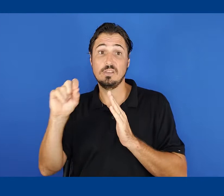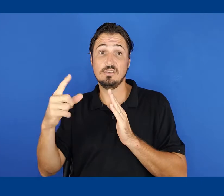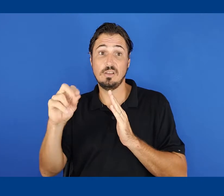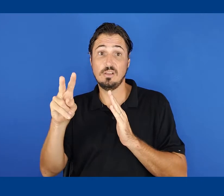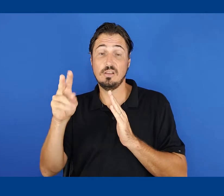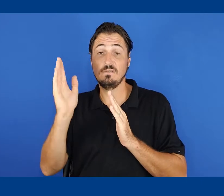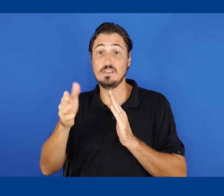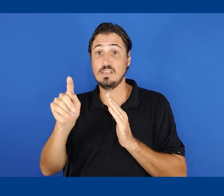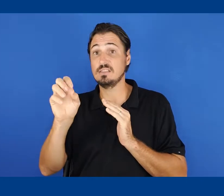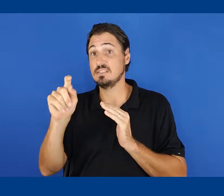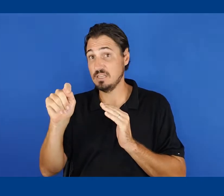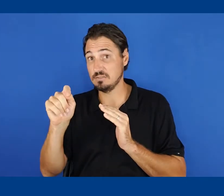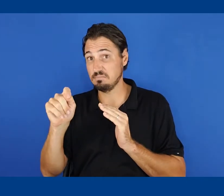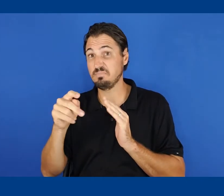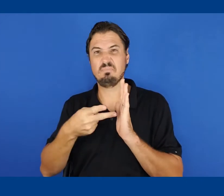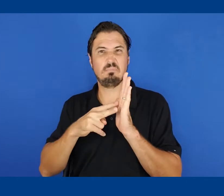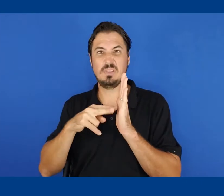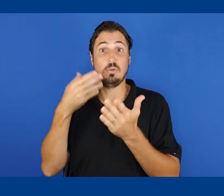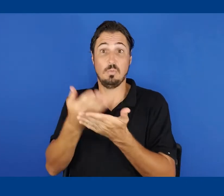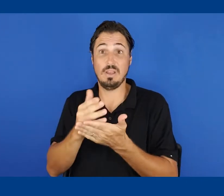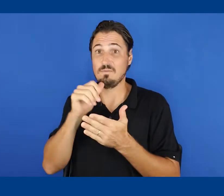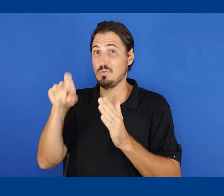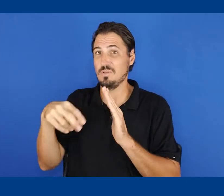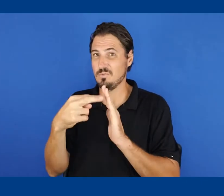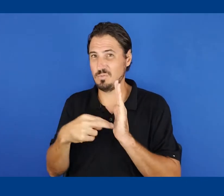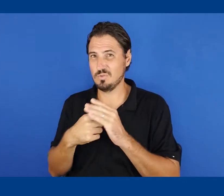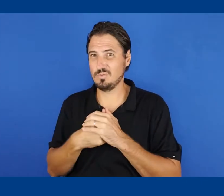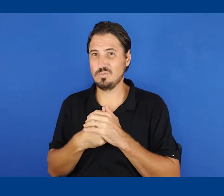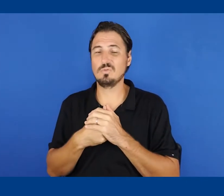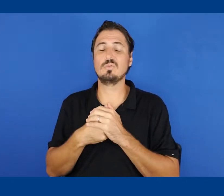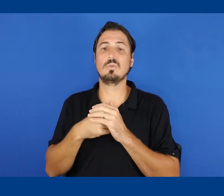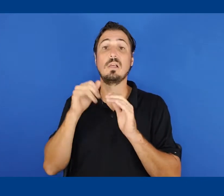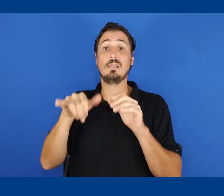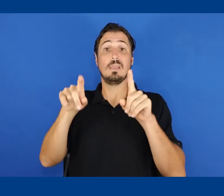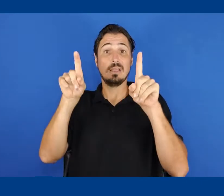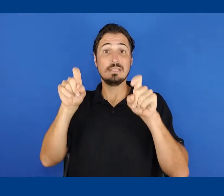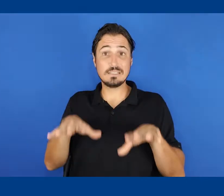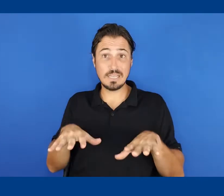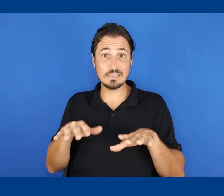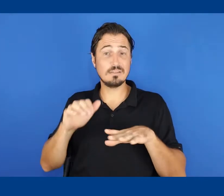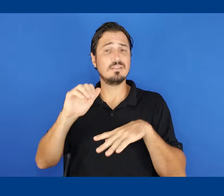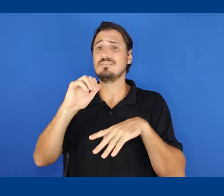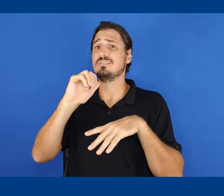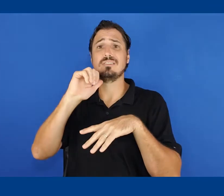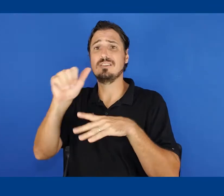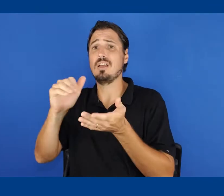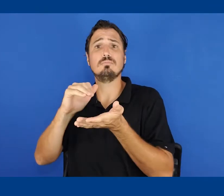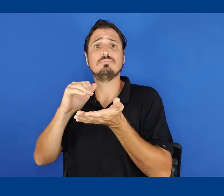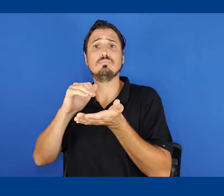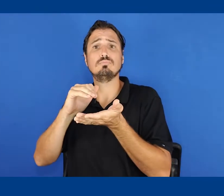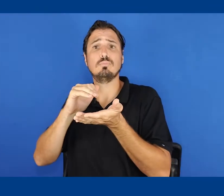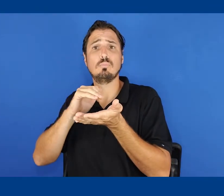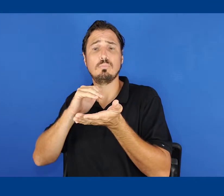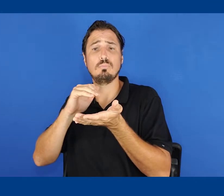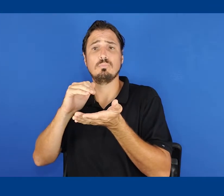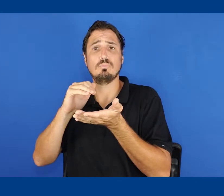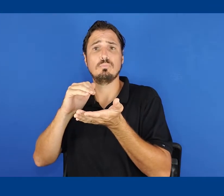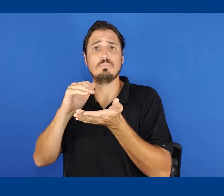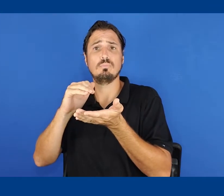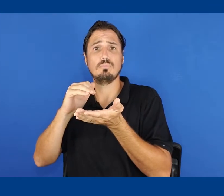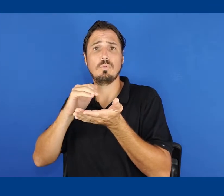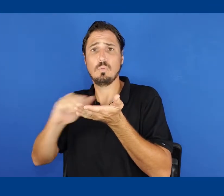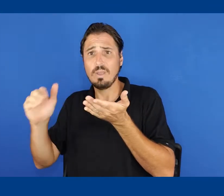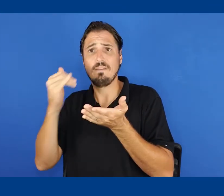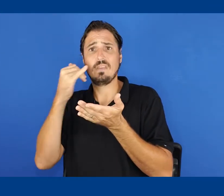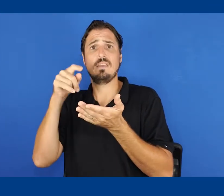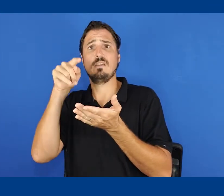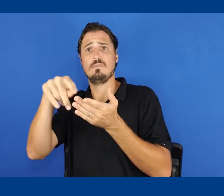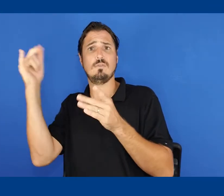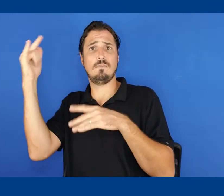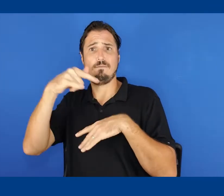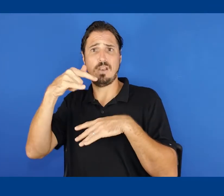As an important reminder, these tests are not part of the state’s pre-travel testing program and cannot be used for quarantine exemptions